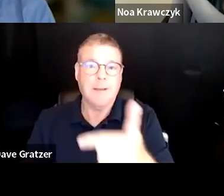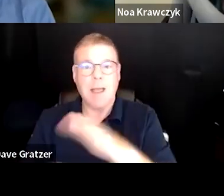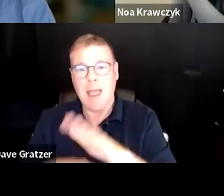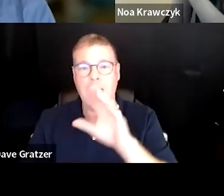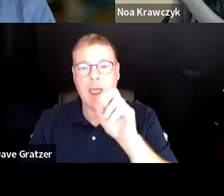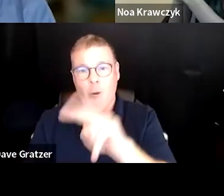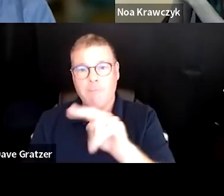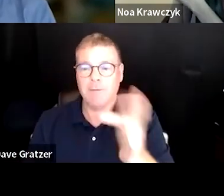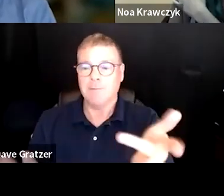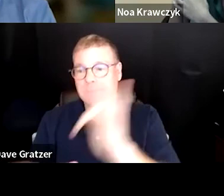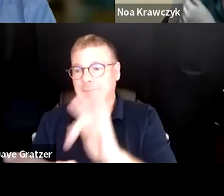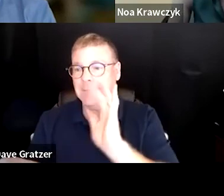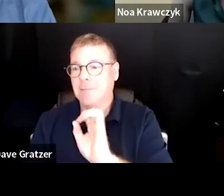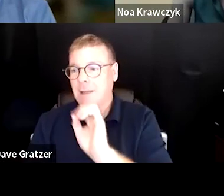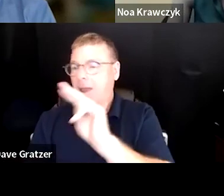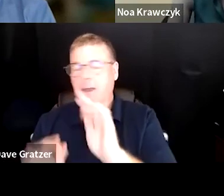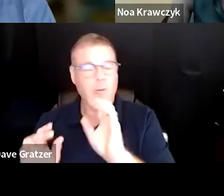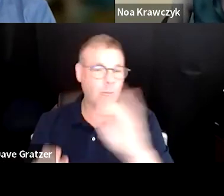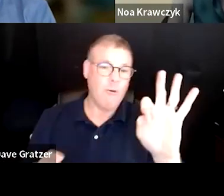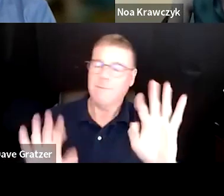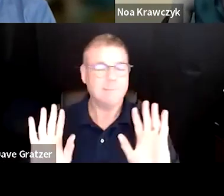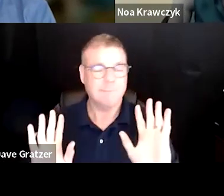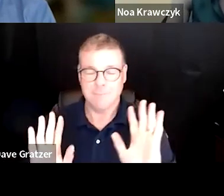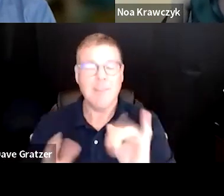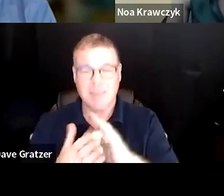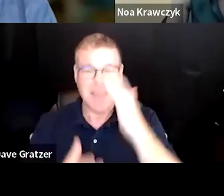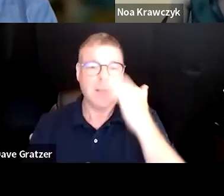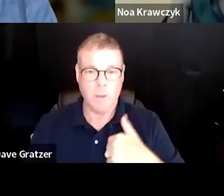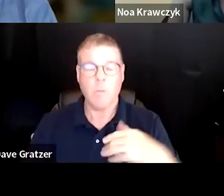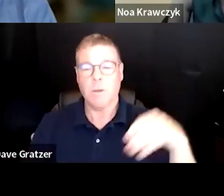or switching back on rather. So which is why we cover the cost of the bridge meds.